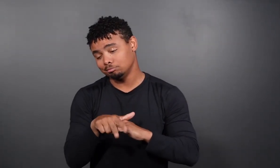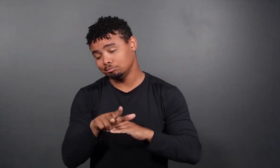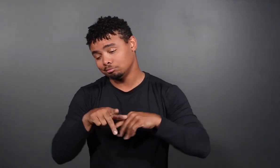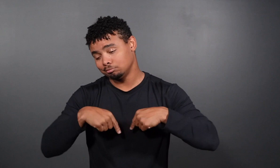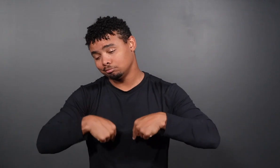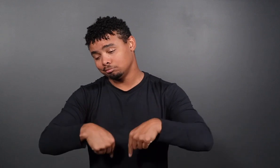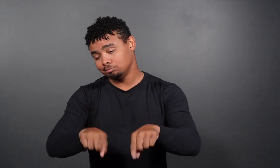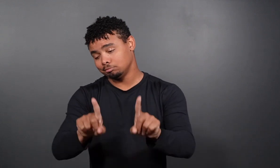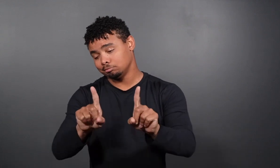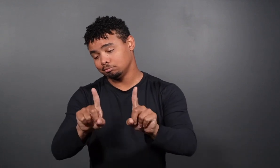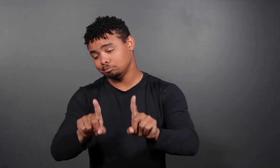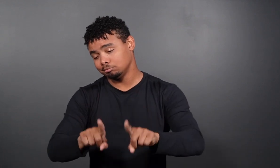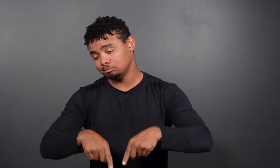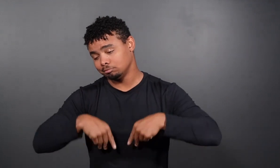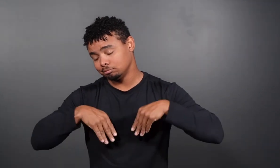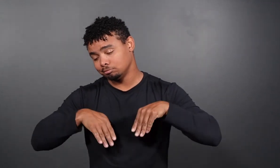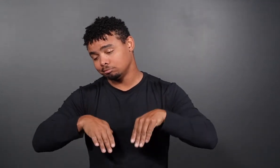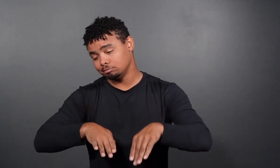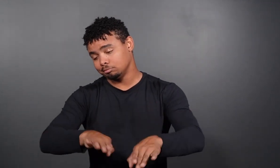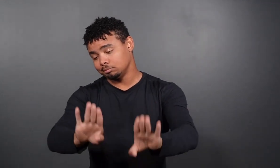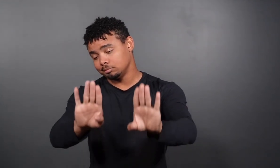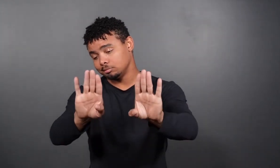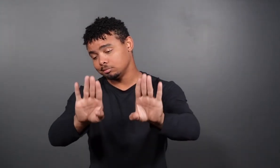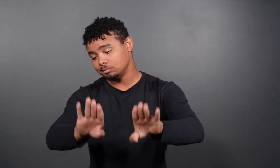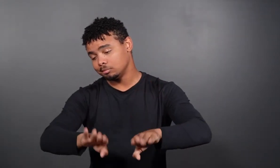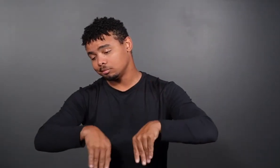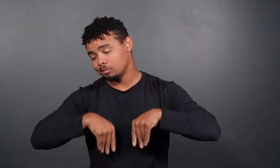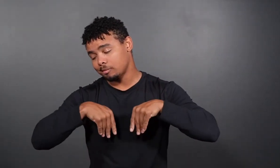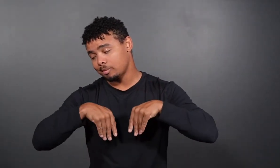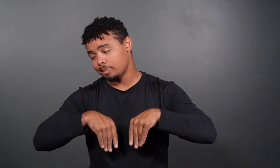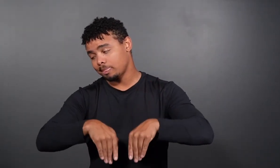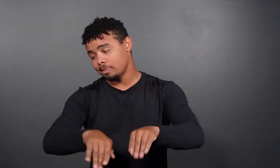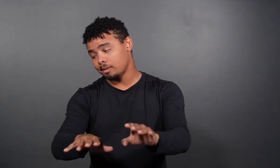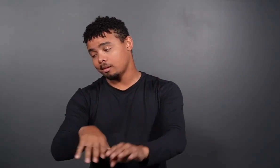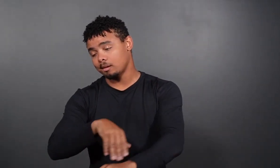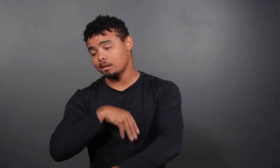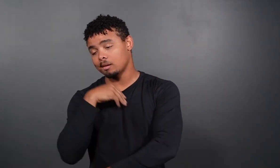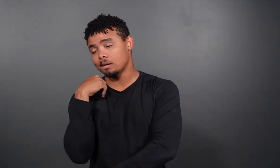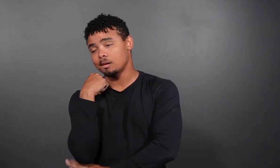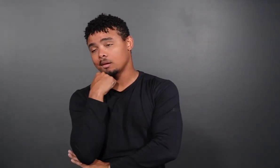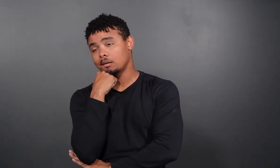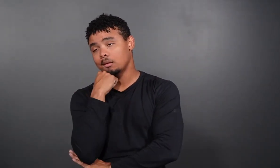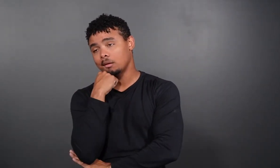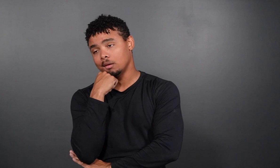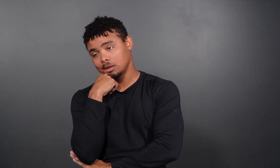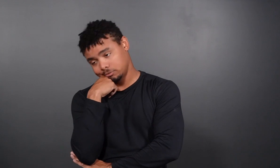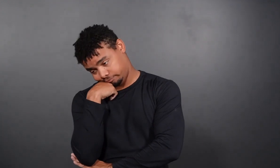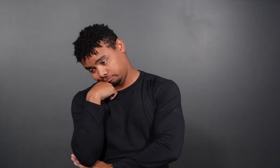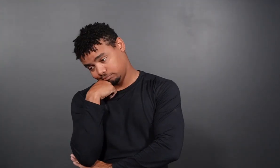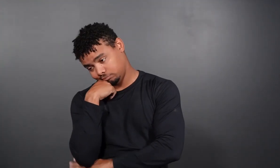the knees extend the knees they bend the feet come up again bored of mind